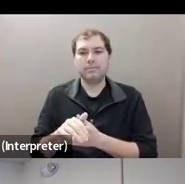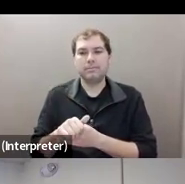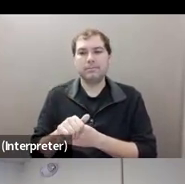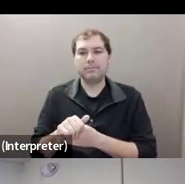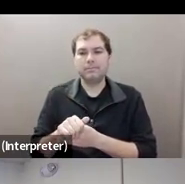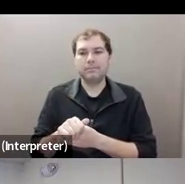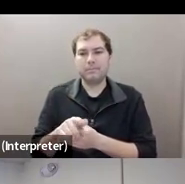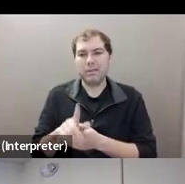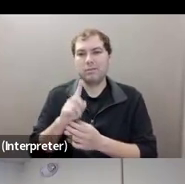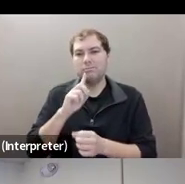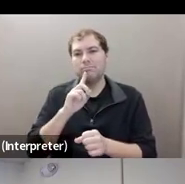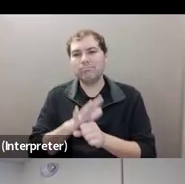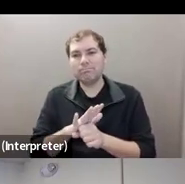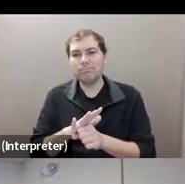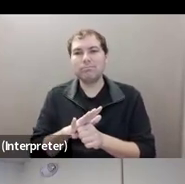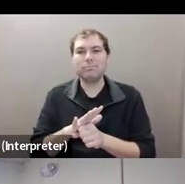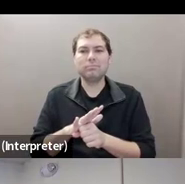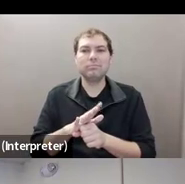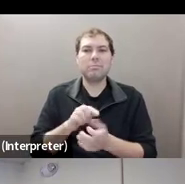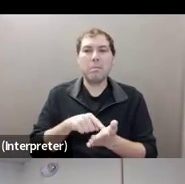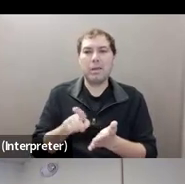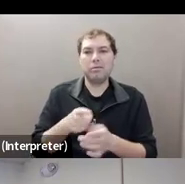17036717673: dedicated and paid for with Federal money to to